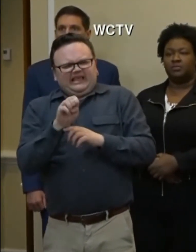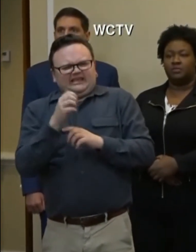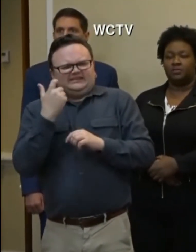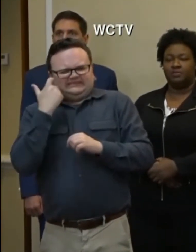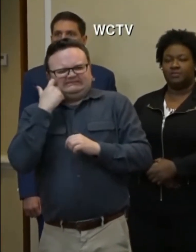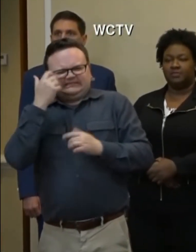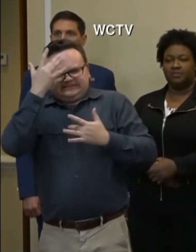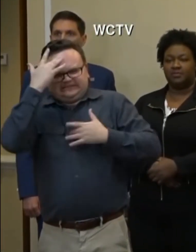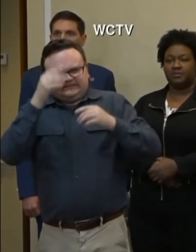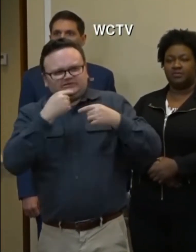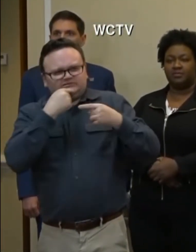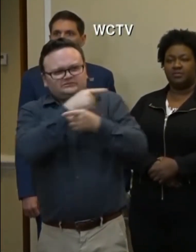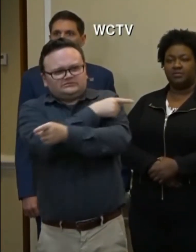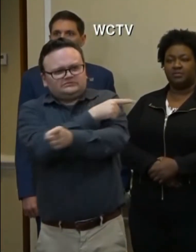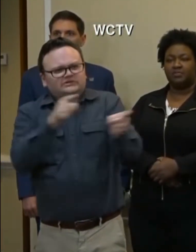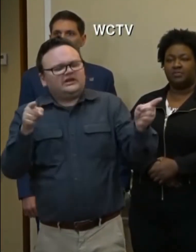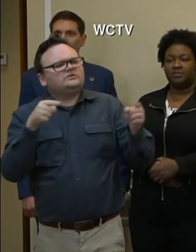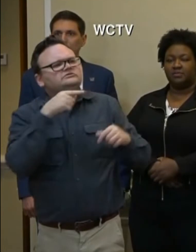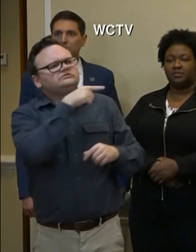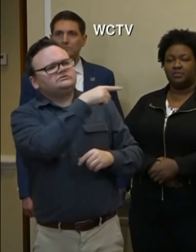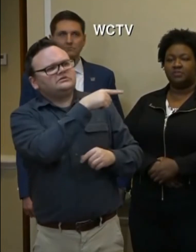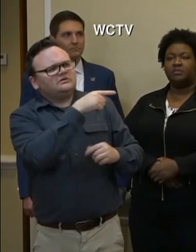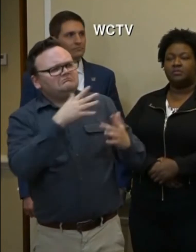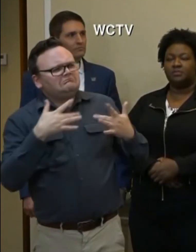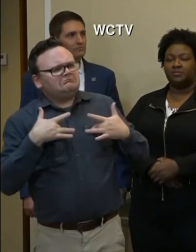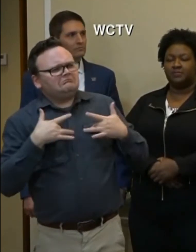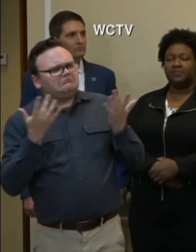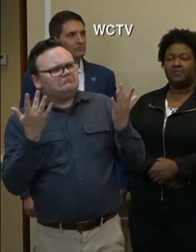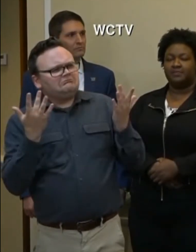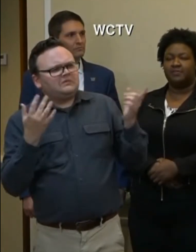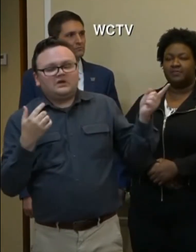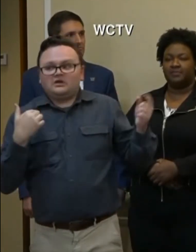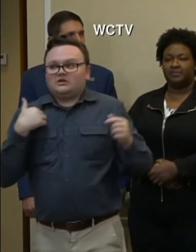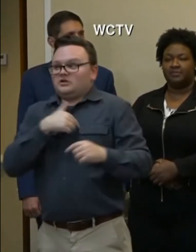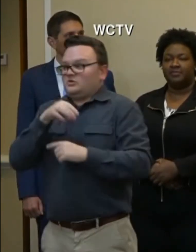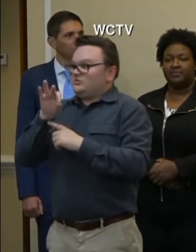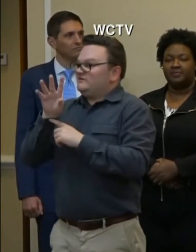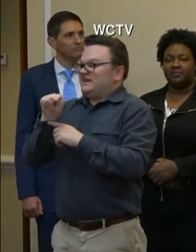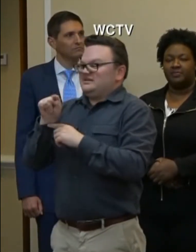yeah get it out quick so we found out late I think I was my phone was blowing